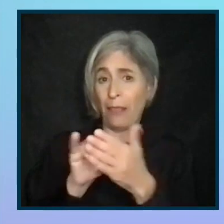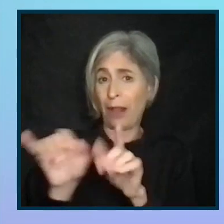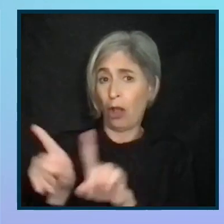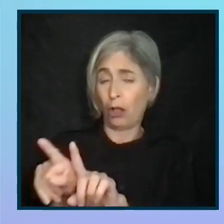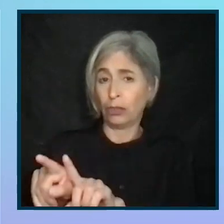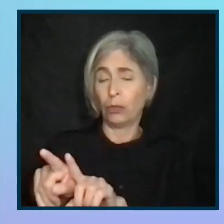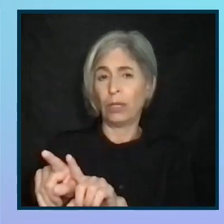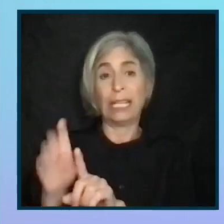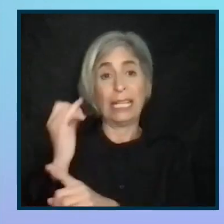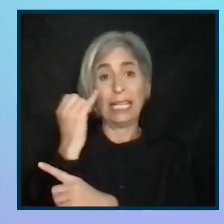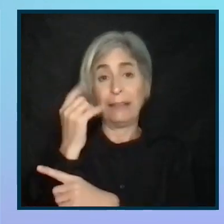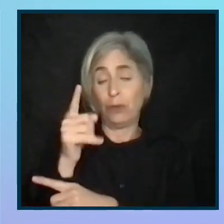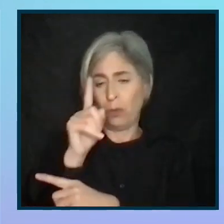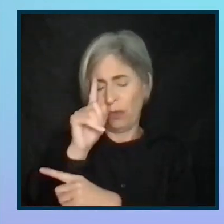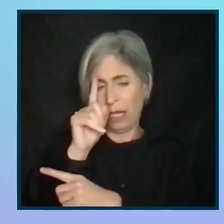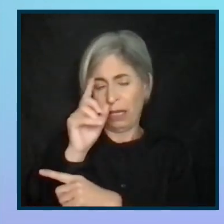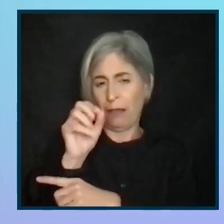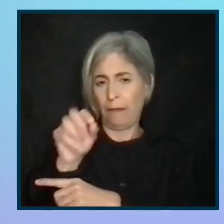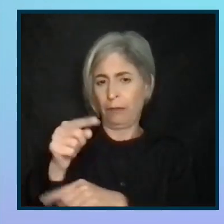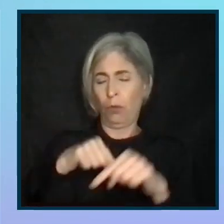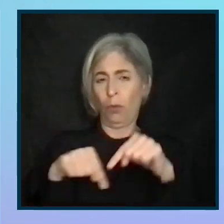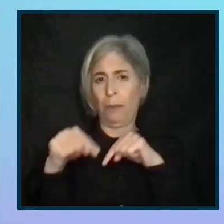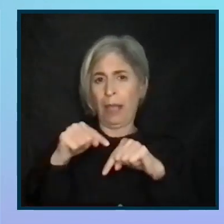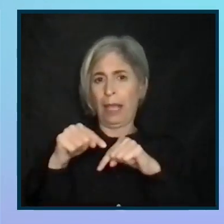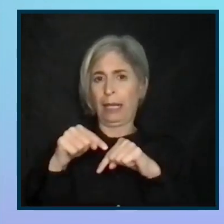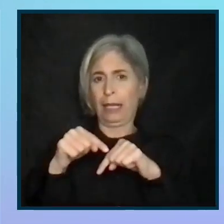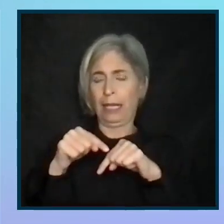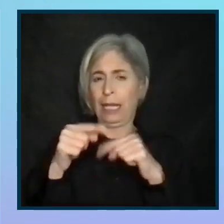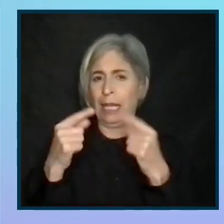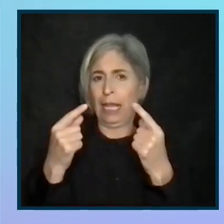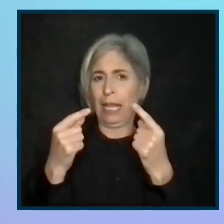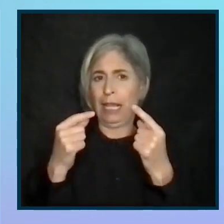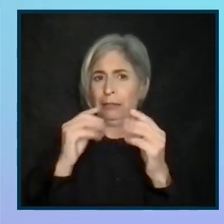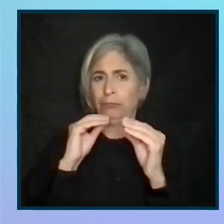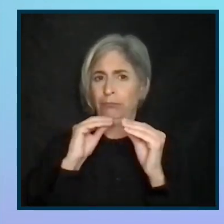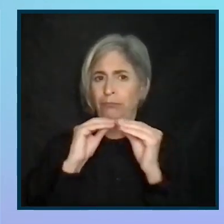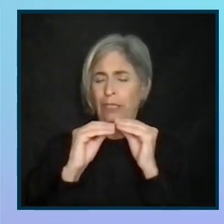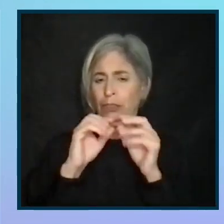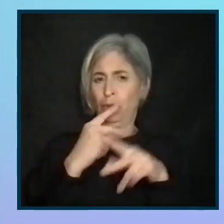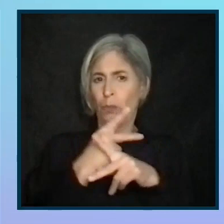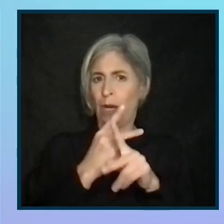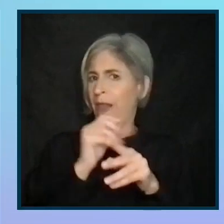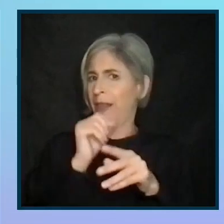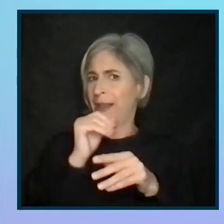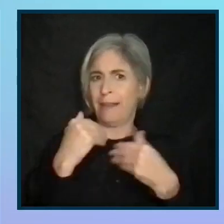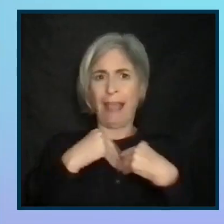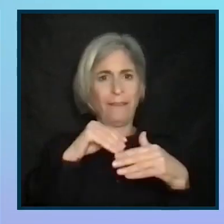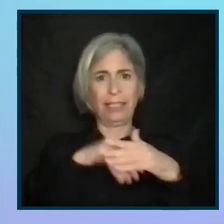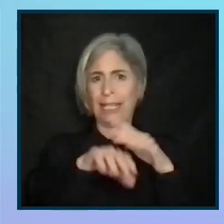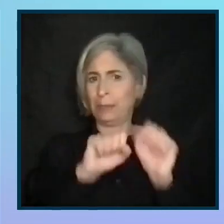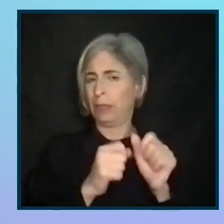even if you think of going back and having to rework your products, that didn't have accessibility baked in from the beginning,